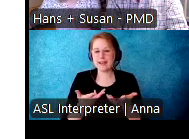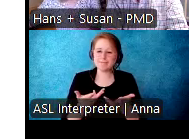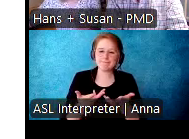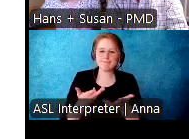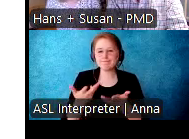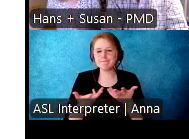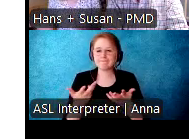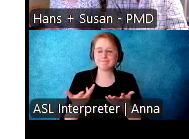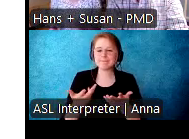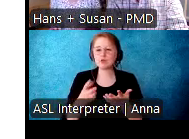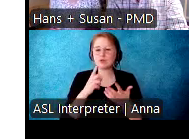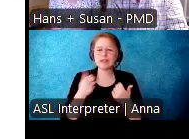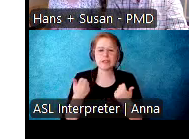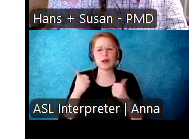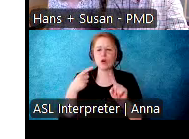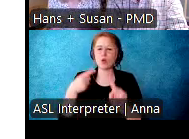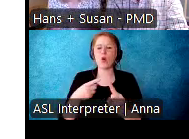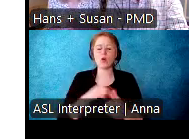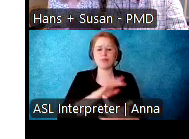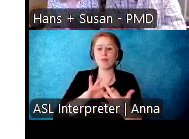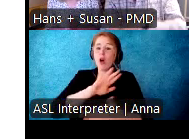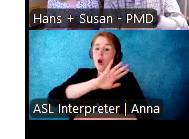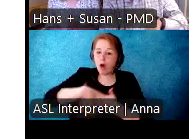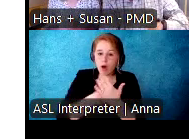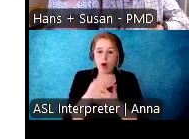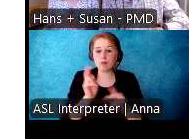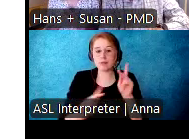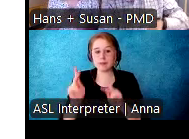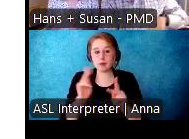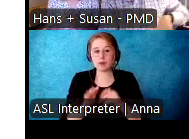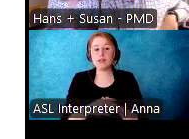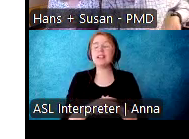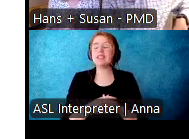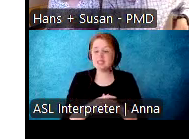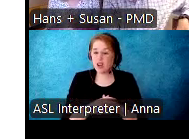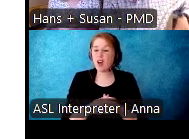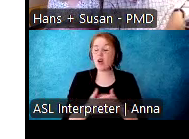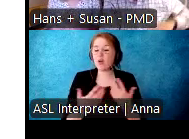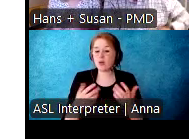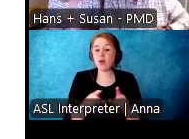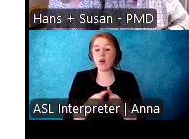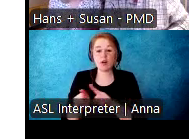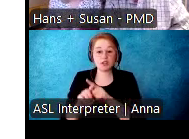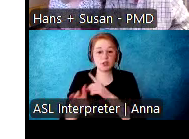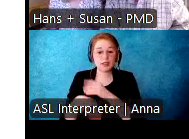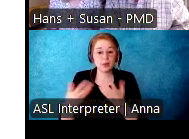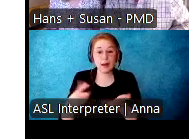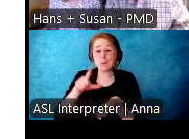for reaching all people in Wisconsin through broadcast media. We also do advertising in all print media.